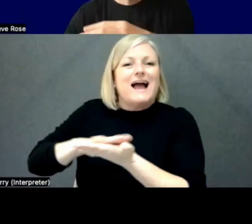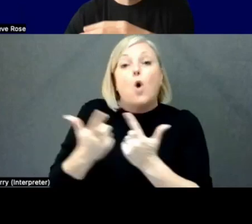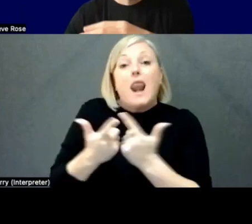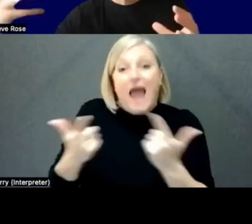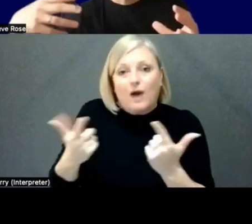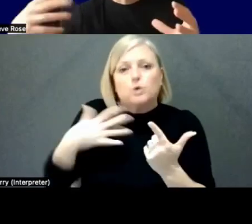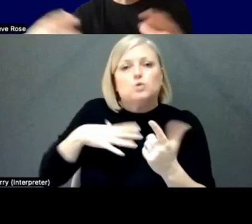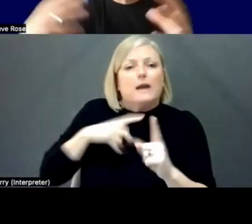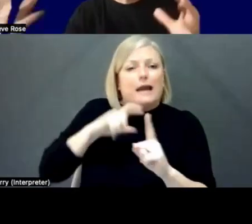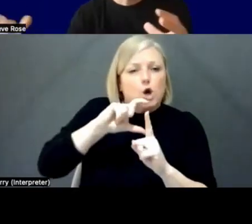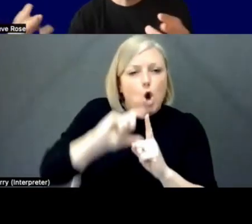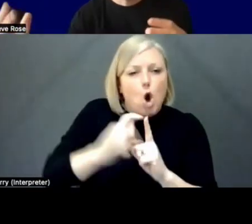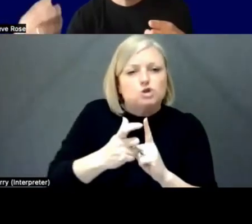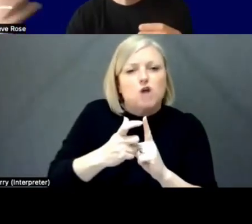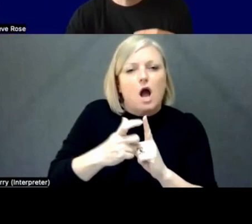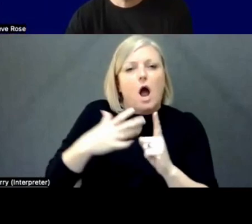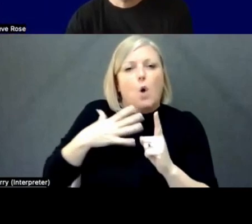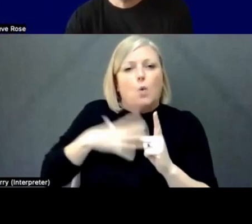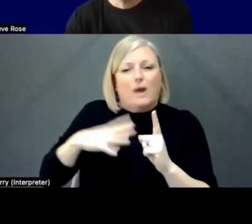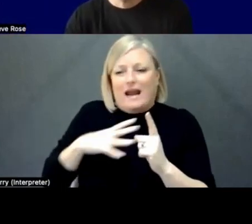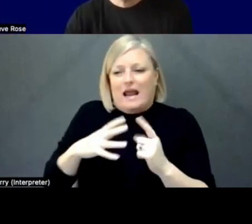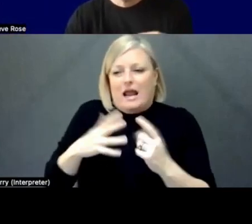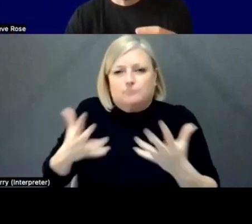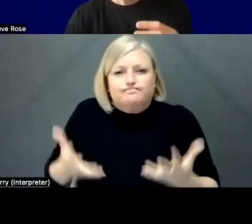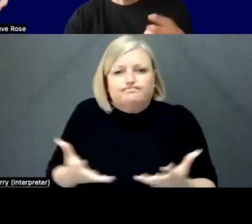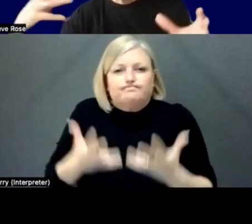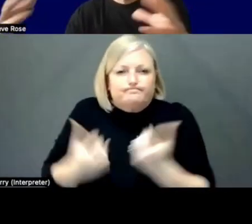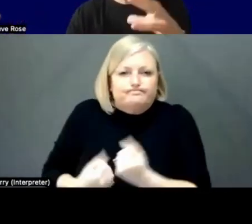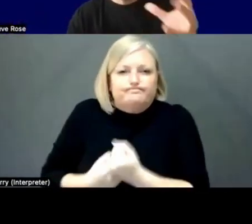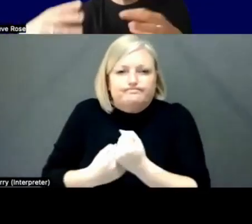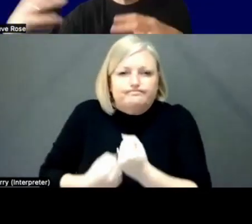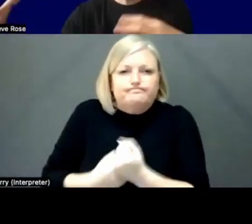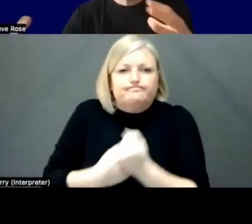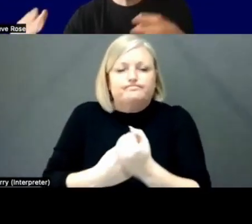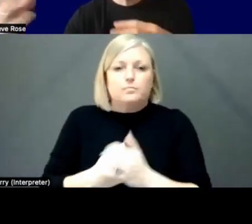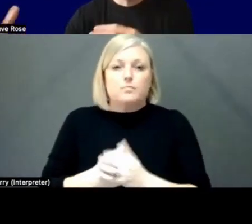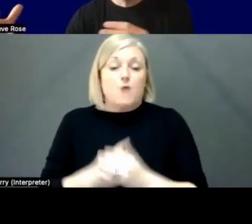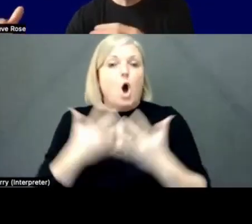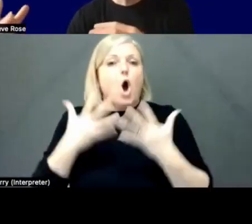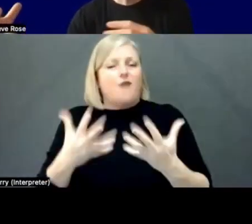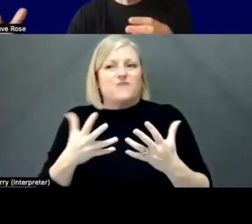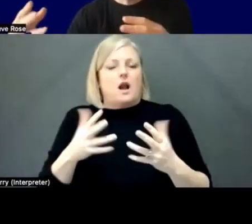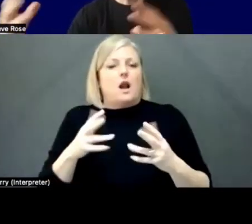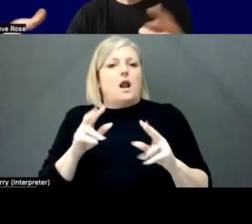coming into us. Very often that's based on the visual language and I know there is emerging work coming